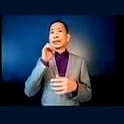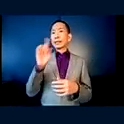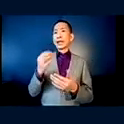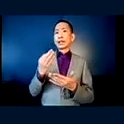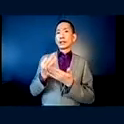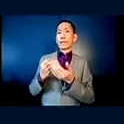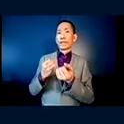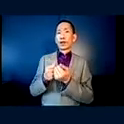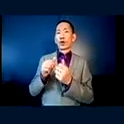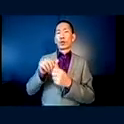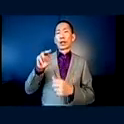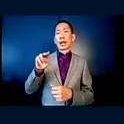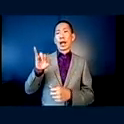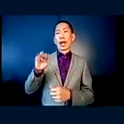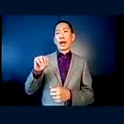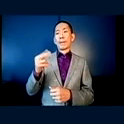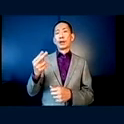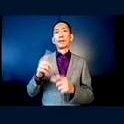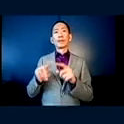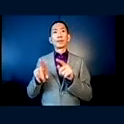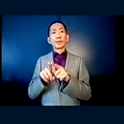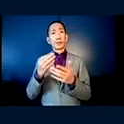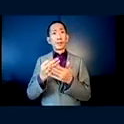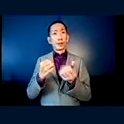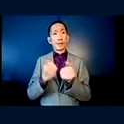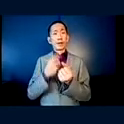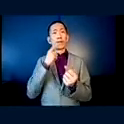CATEGORY, THAT'S NOT JUST FUNDING BY THE NIMH, IT'S